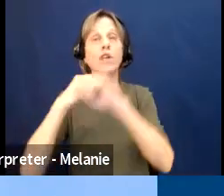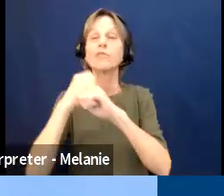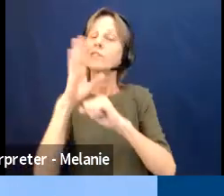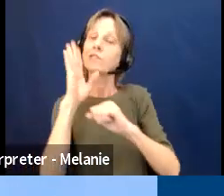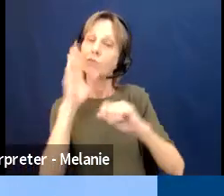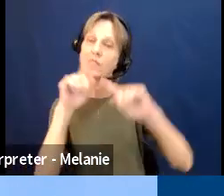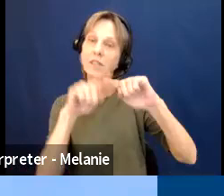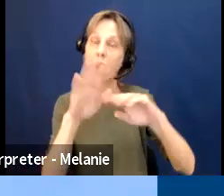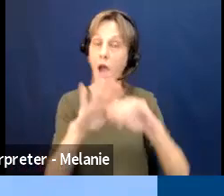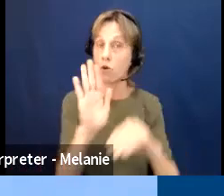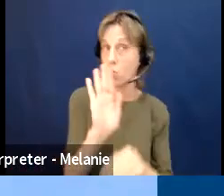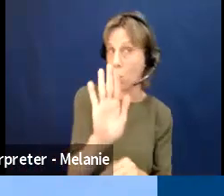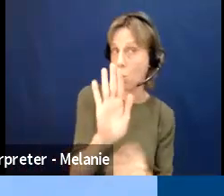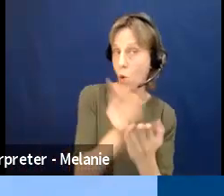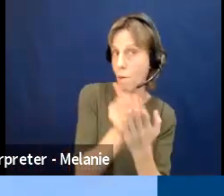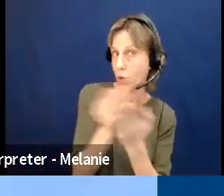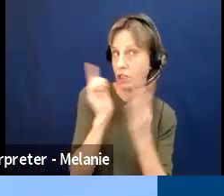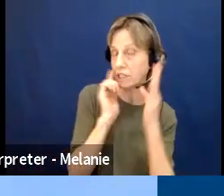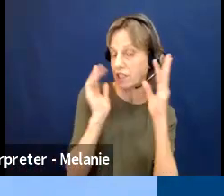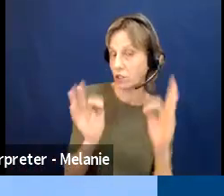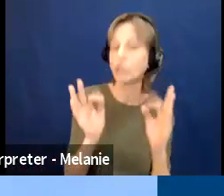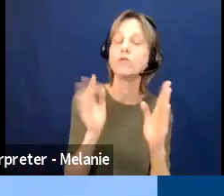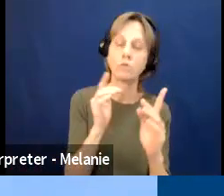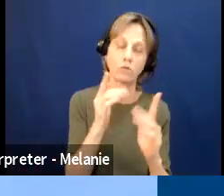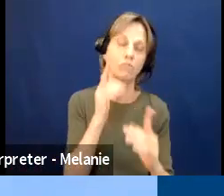and so you're going to want to talk to your insurance professional about what your limits